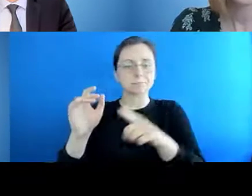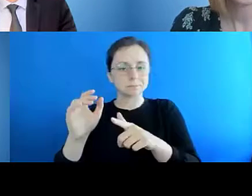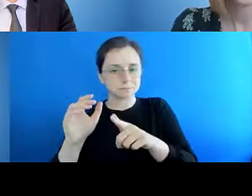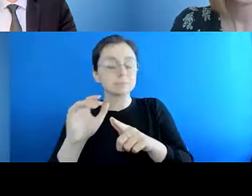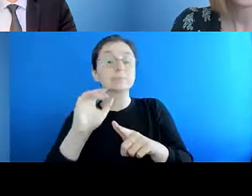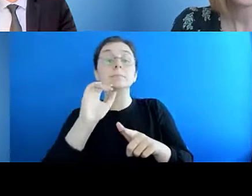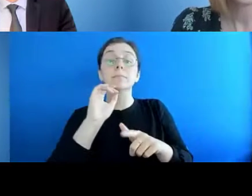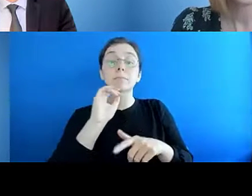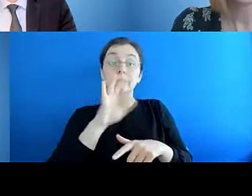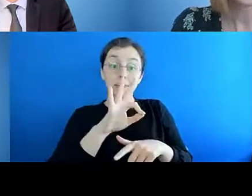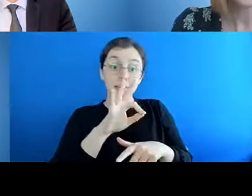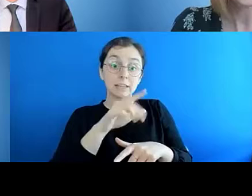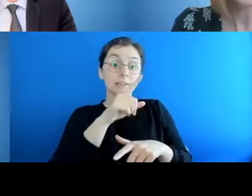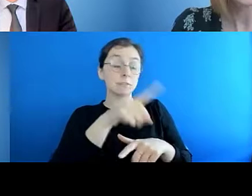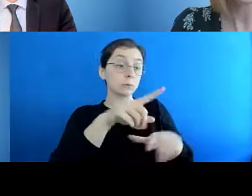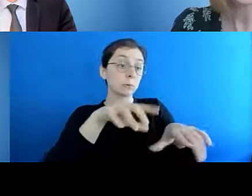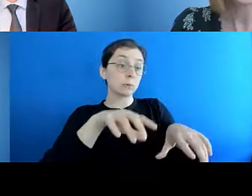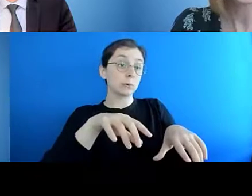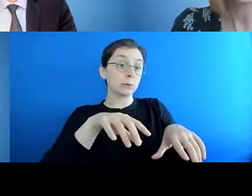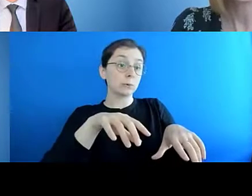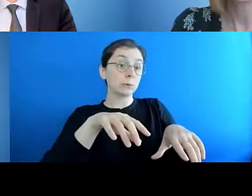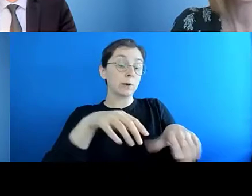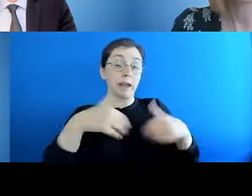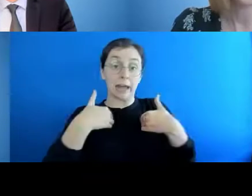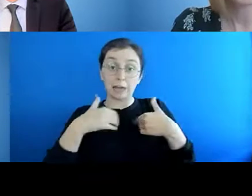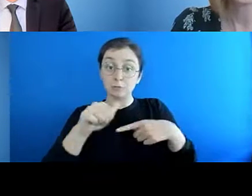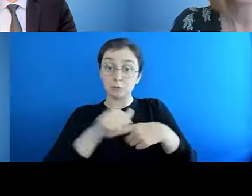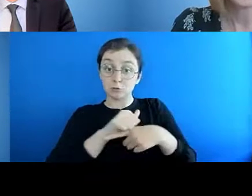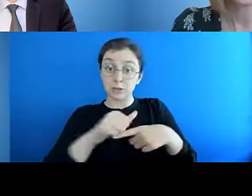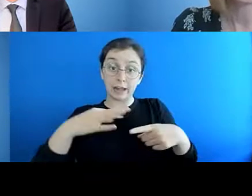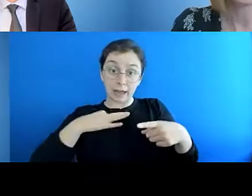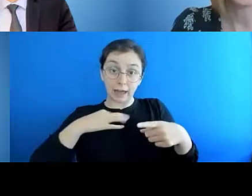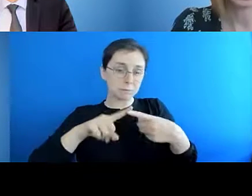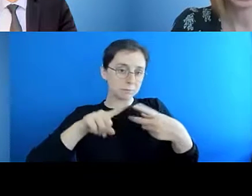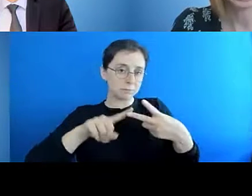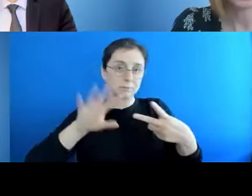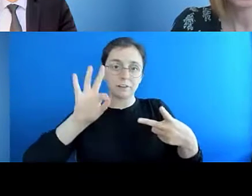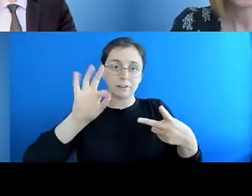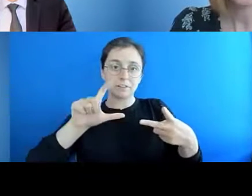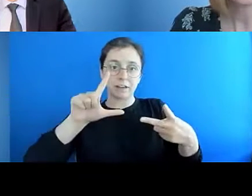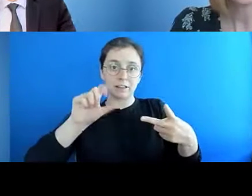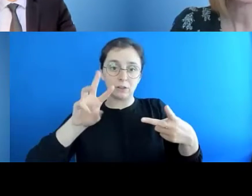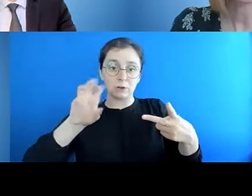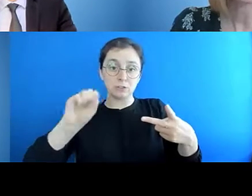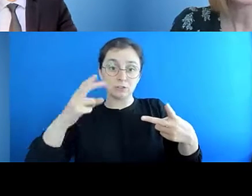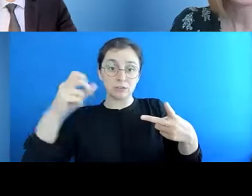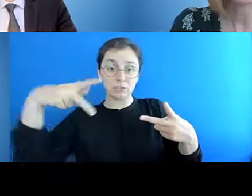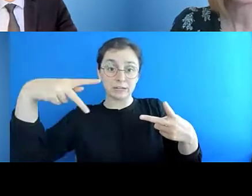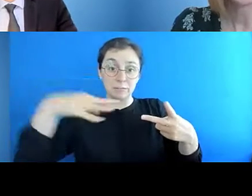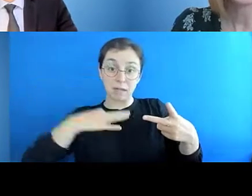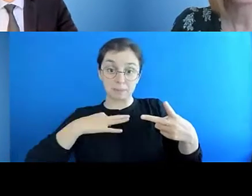with a training or a fellowship application, you will not be submitting a DMS plan, and that's because the purpose